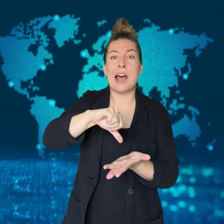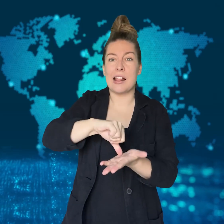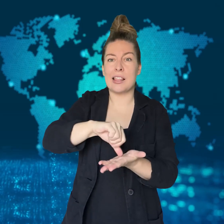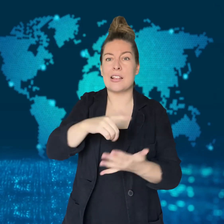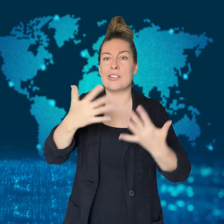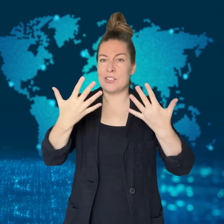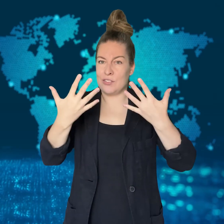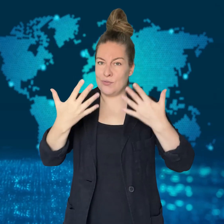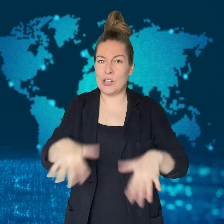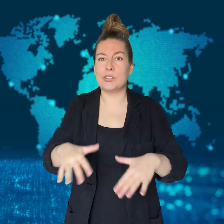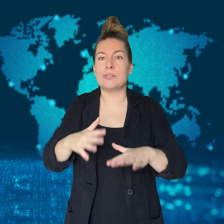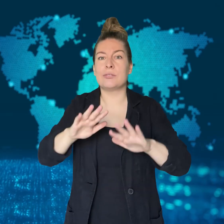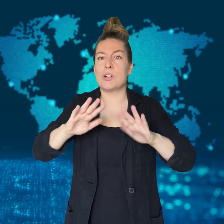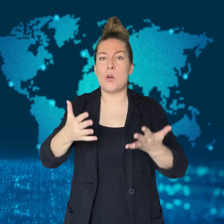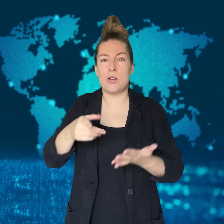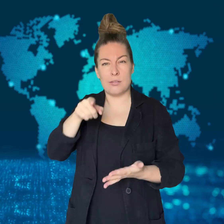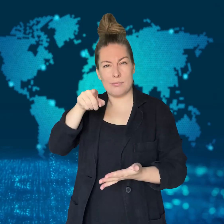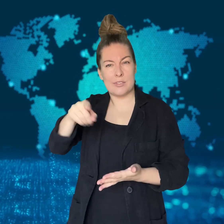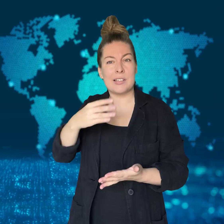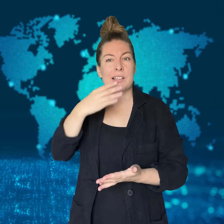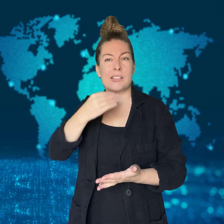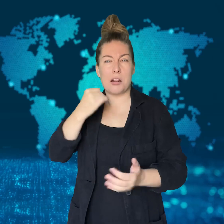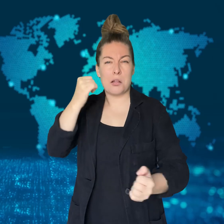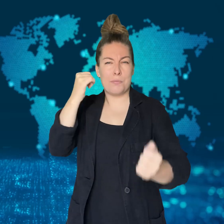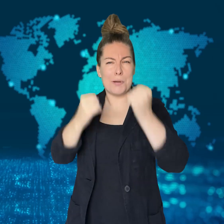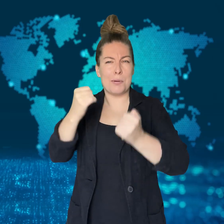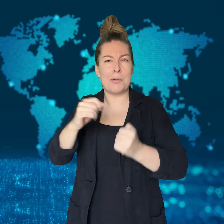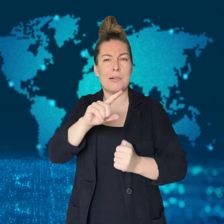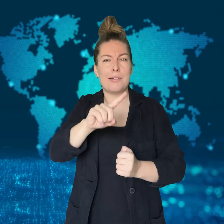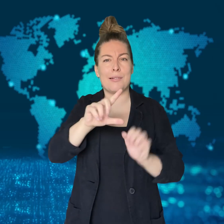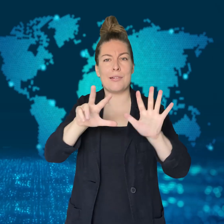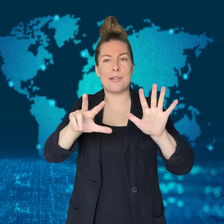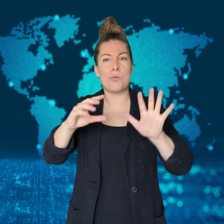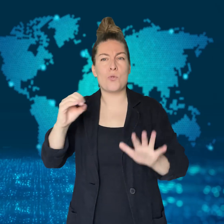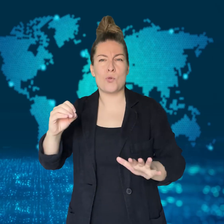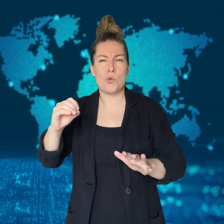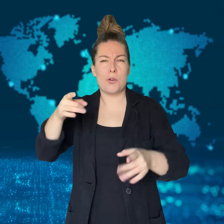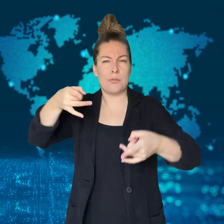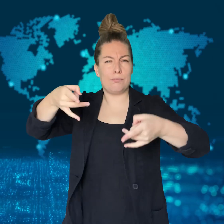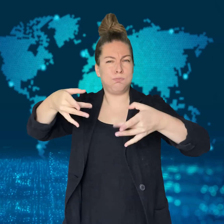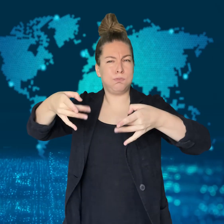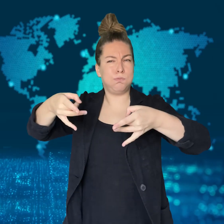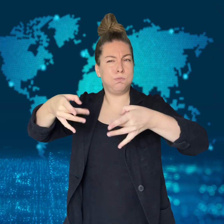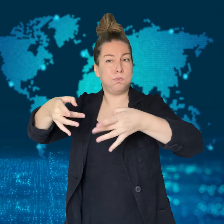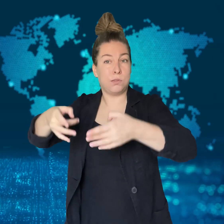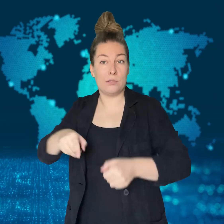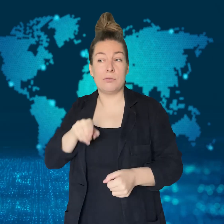and Israel has promised retaliation.